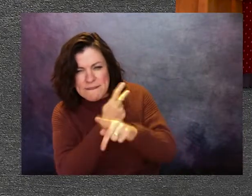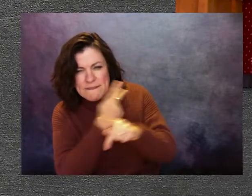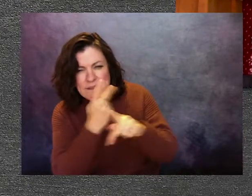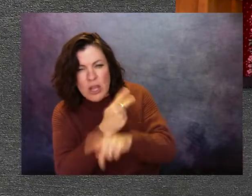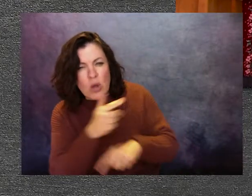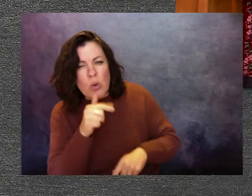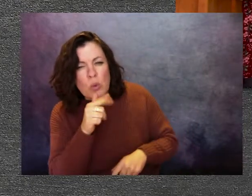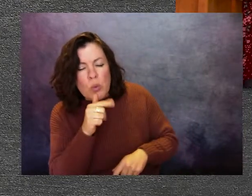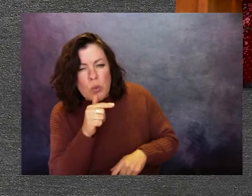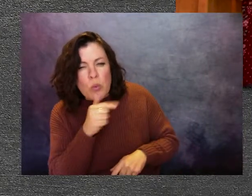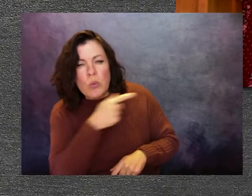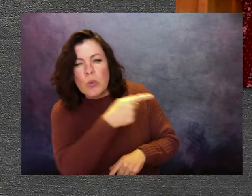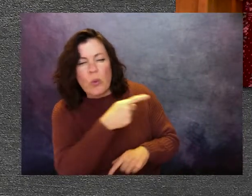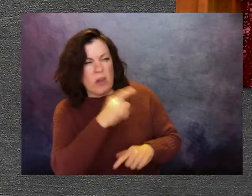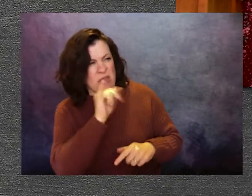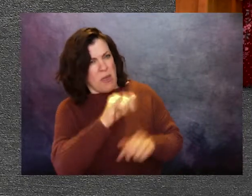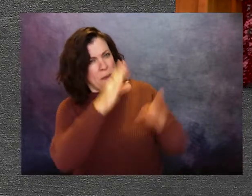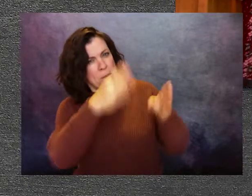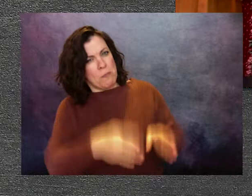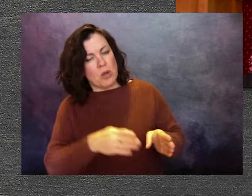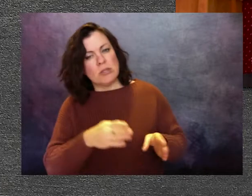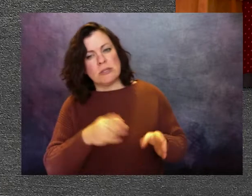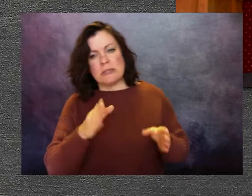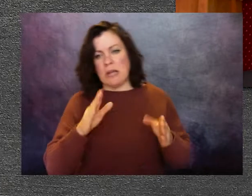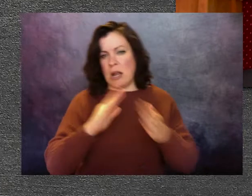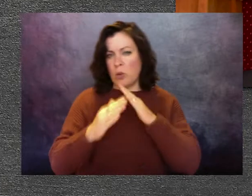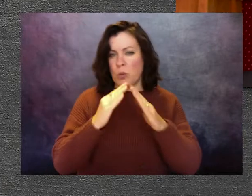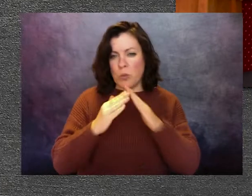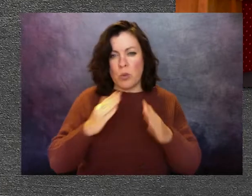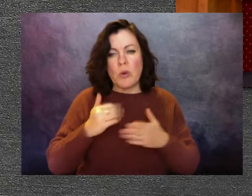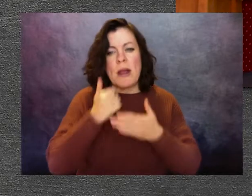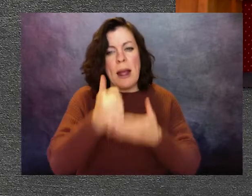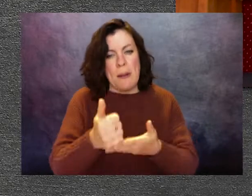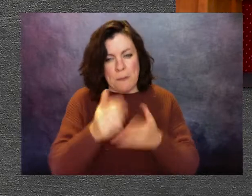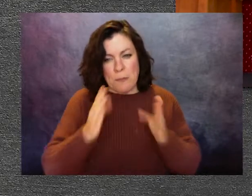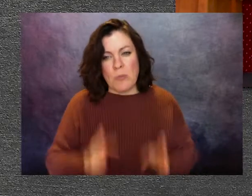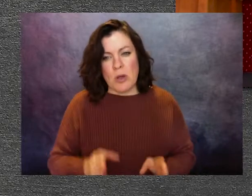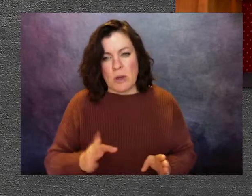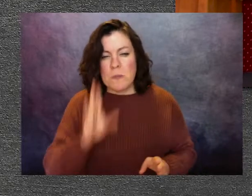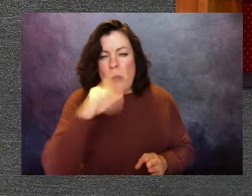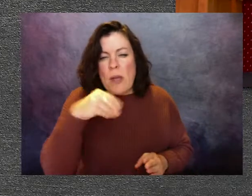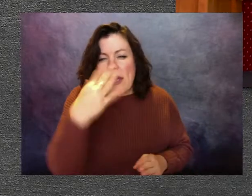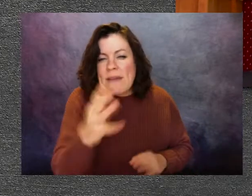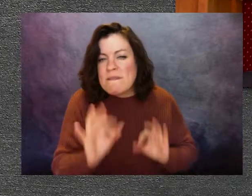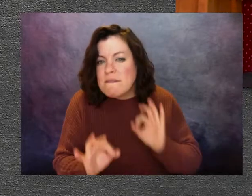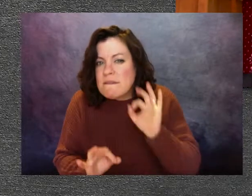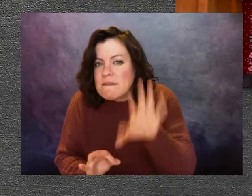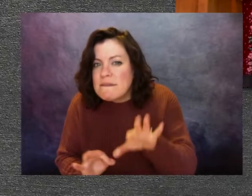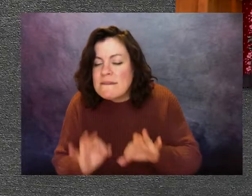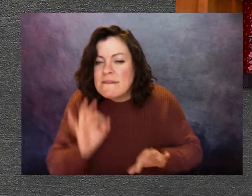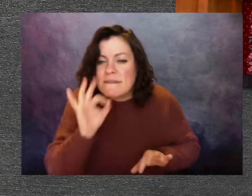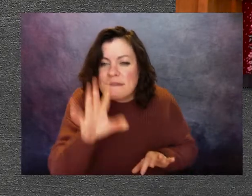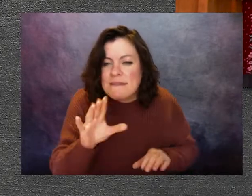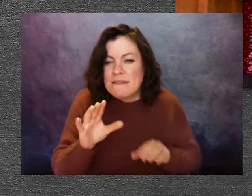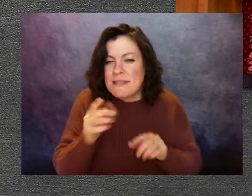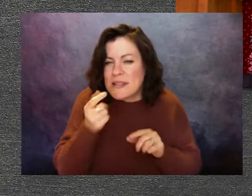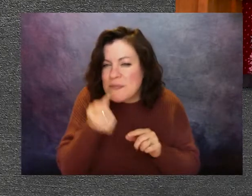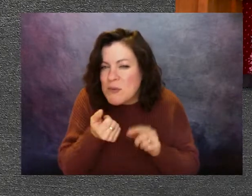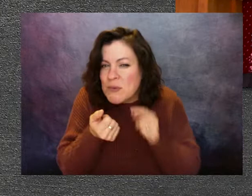a couple of clues at a time to try to figure this out. What do you say? Do you want to give it a go with me?